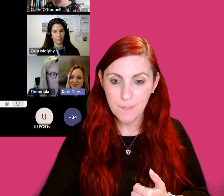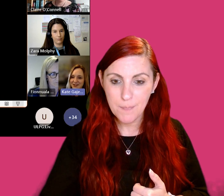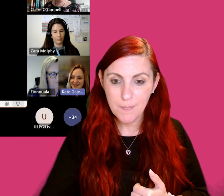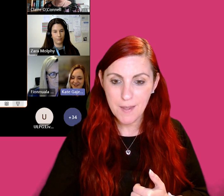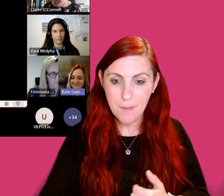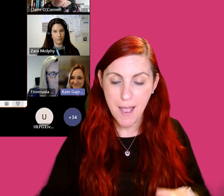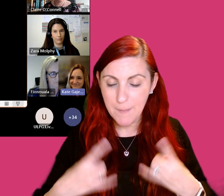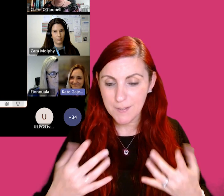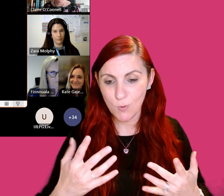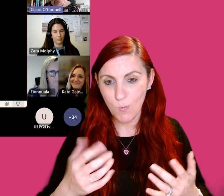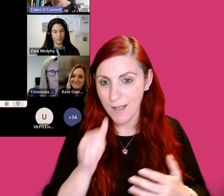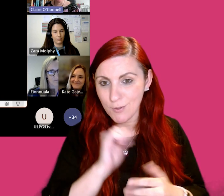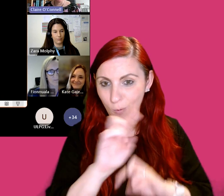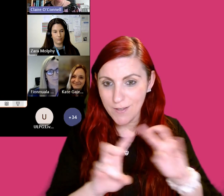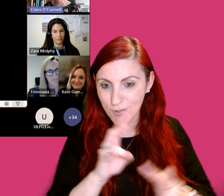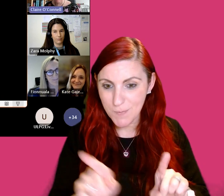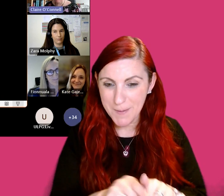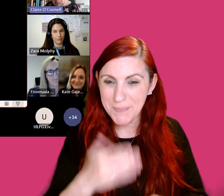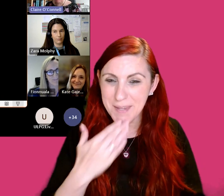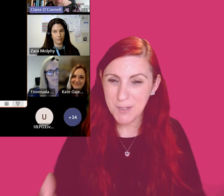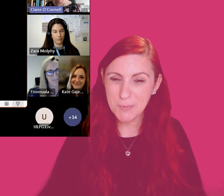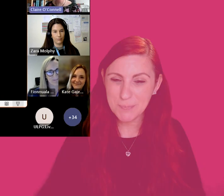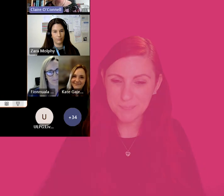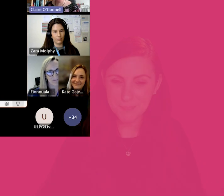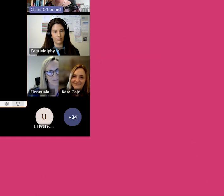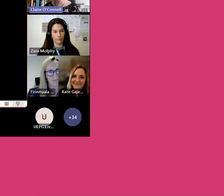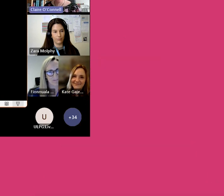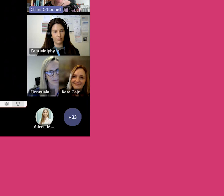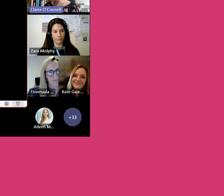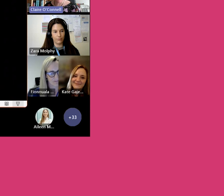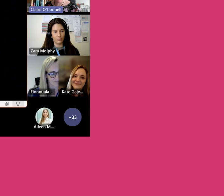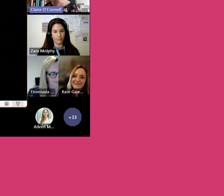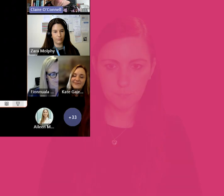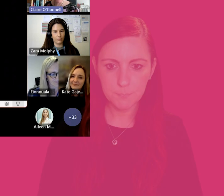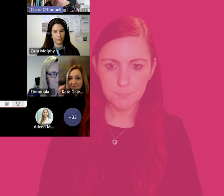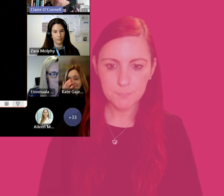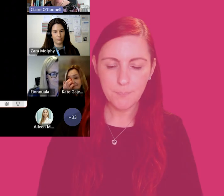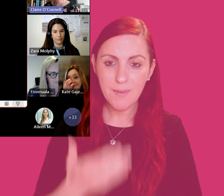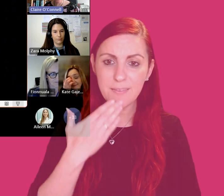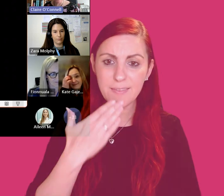discussion later thank you thank you so much Kate and thank you for being so open sharing your story